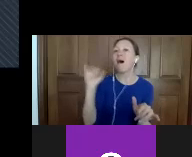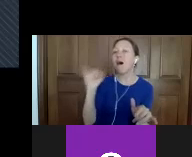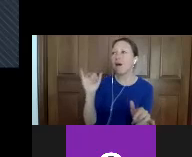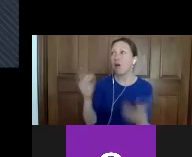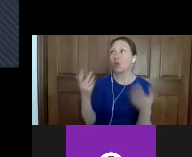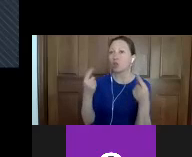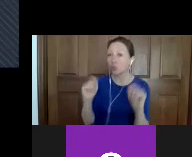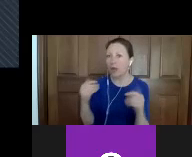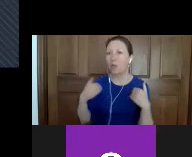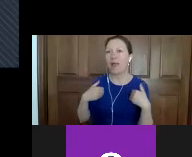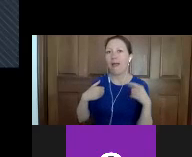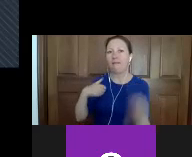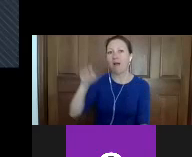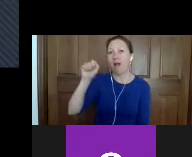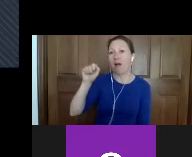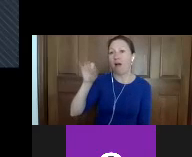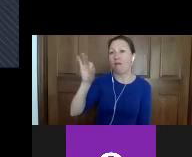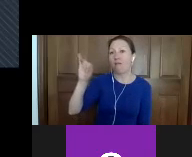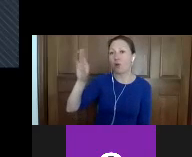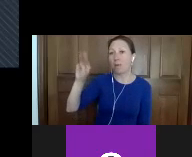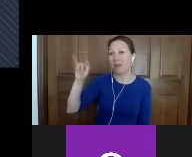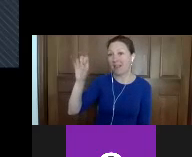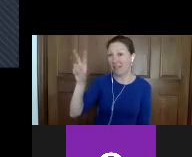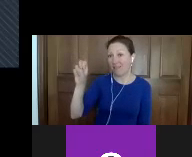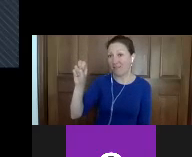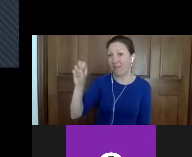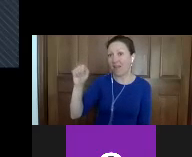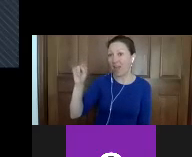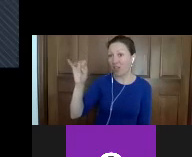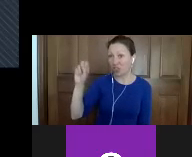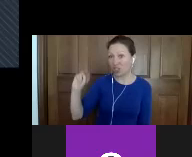not aloud to use this form, then there's no other way they're going to find out that a